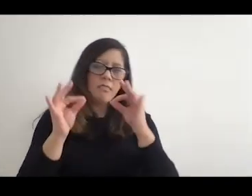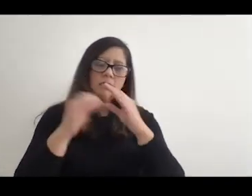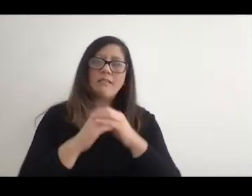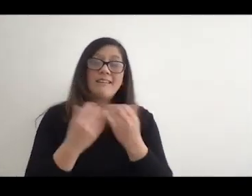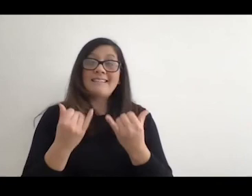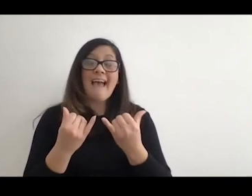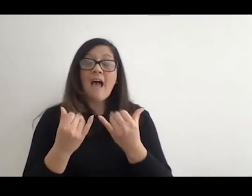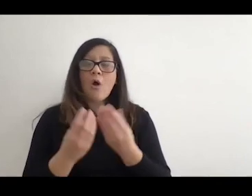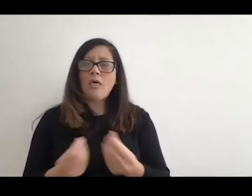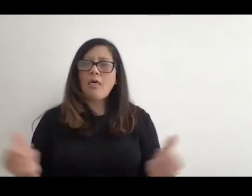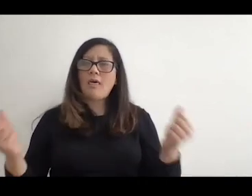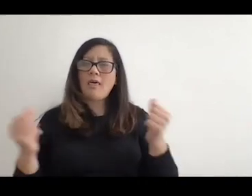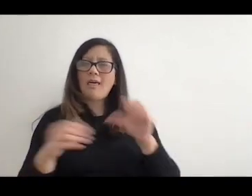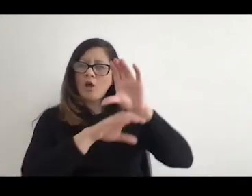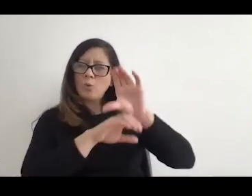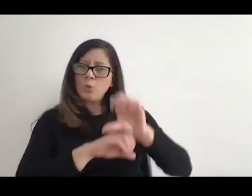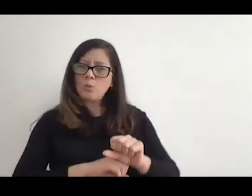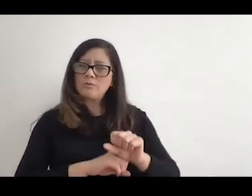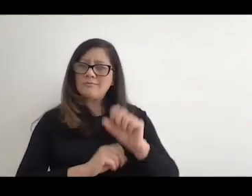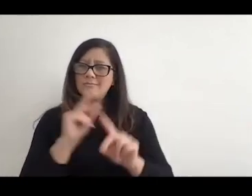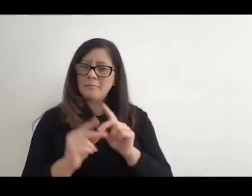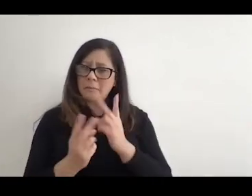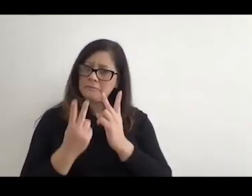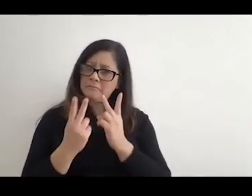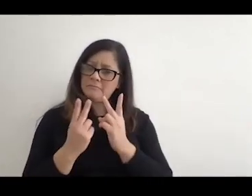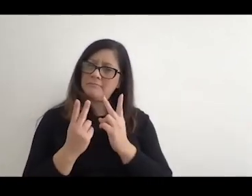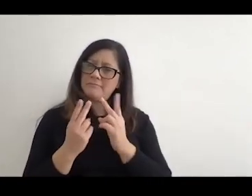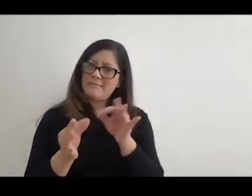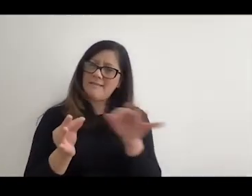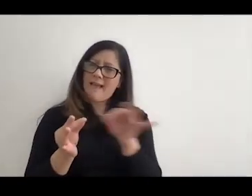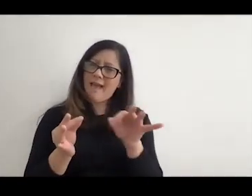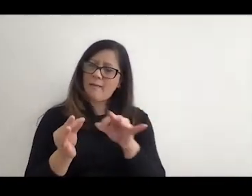same time I mentioned it a little bit earlier or texting things that weren't